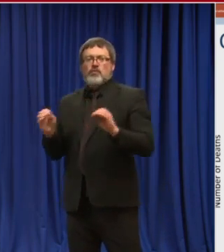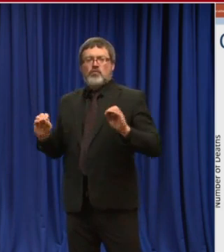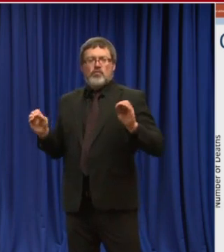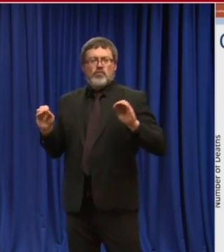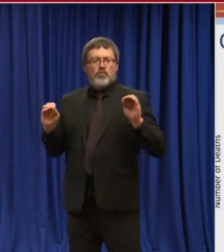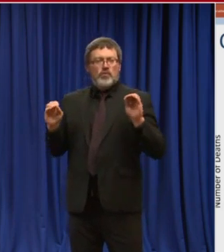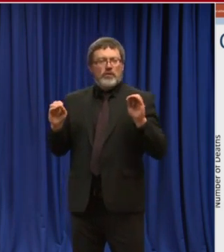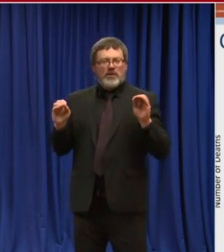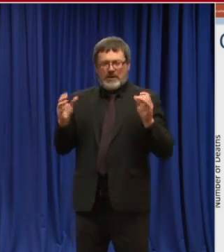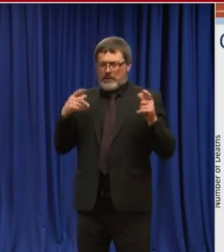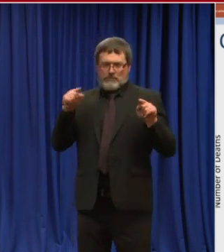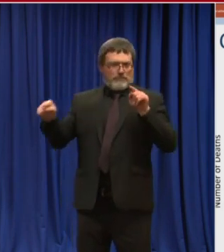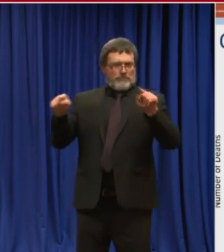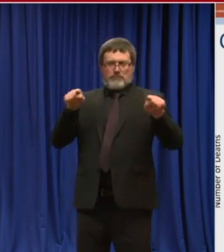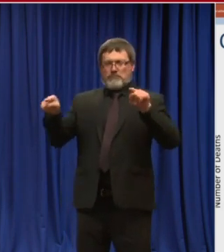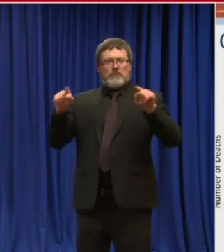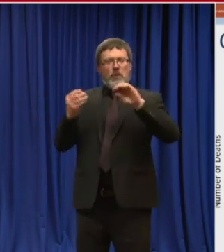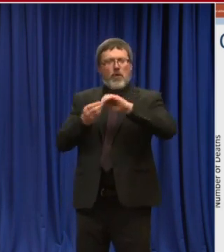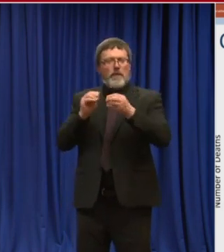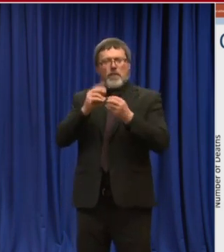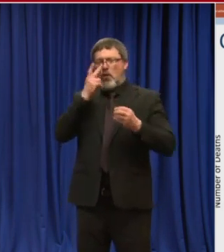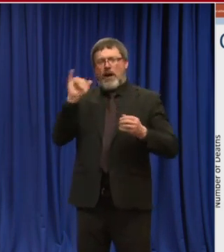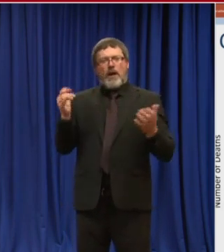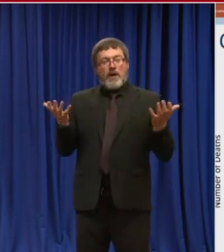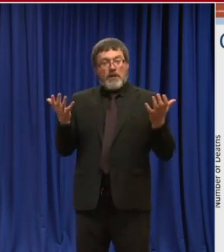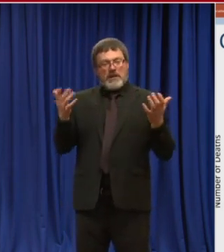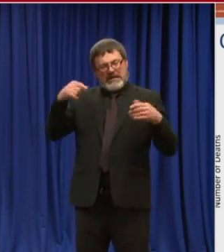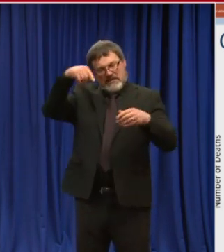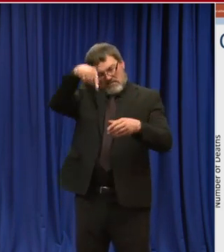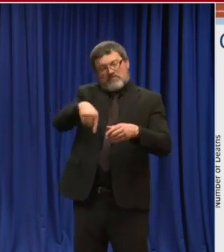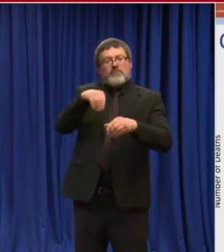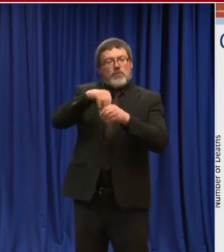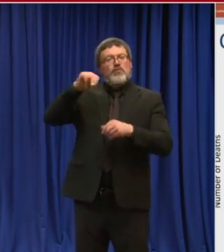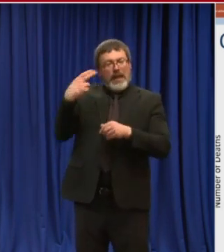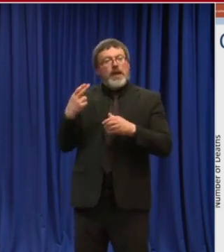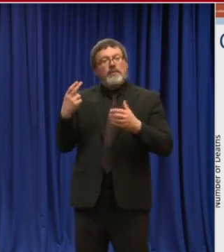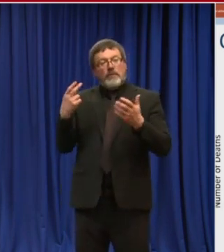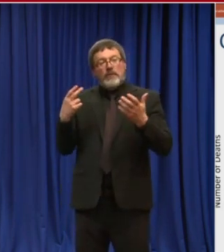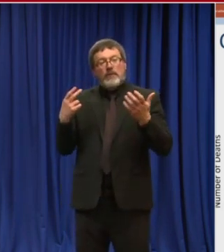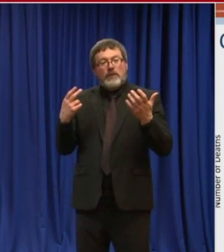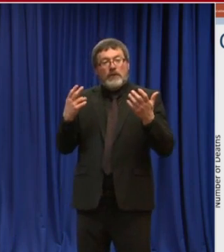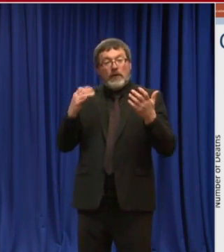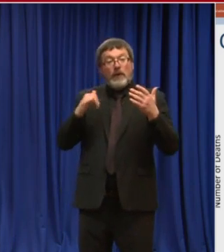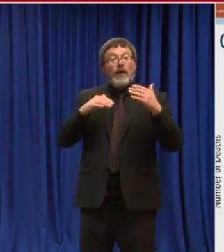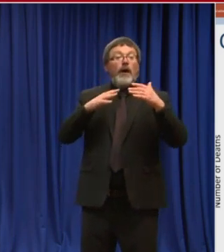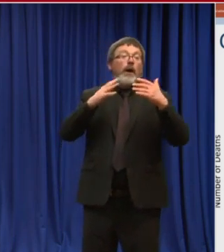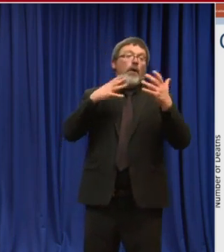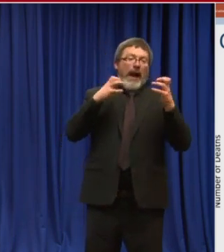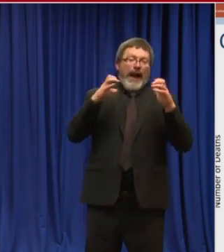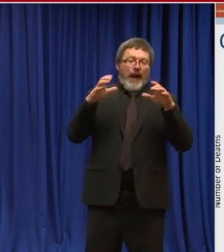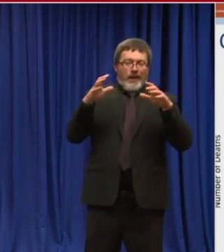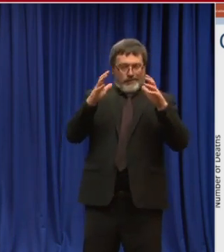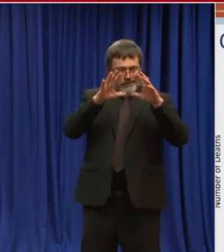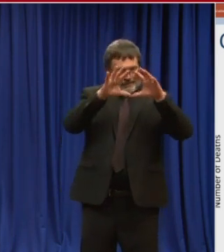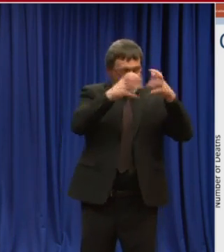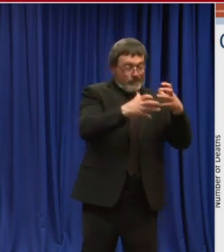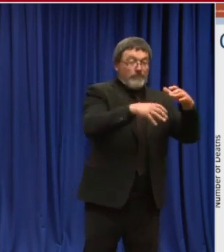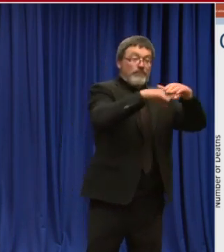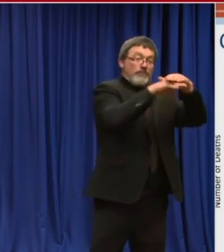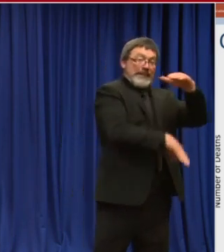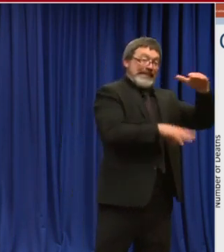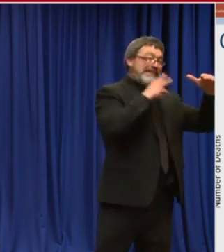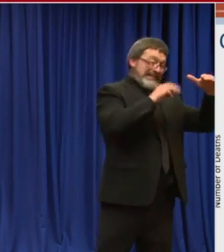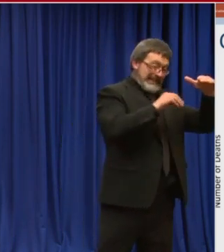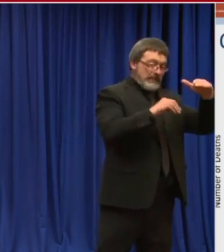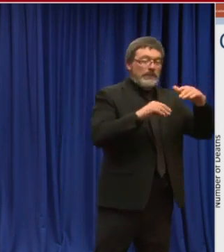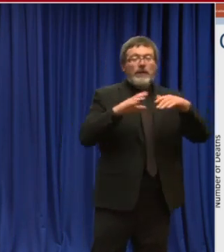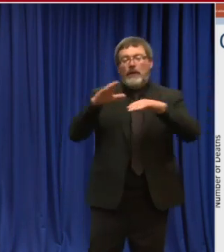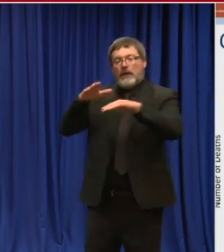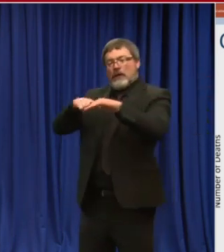SO THE QUESTION IS HOW MANY OF THE 21 DEATHS IN THE STATE WERE UNDER THE AGE OF 60 AND DID NOT HAVE UNDERLYING HEALTH CONDITIONS.